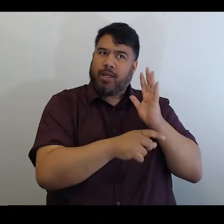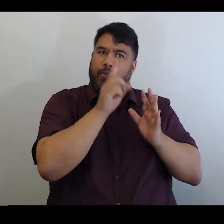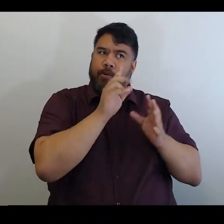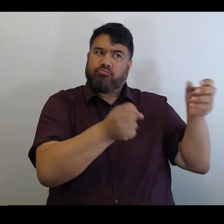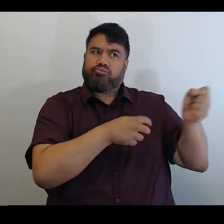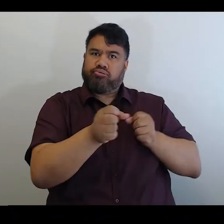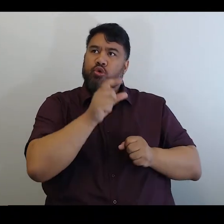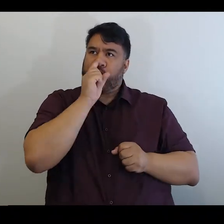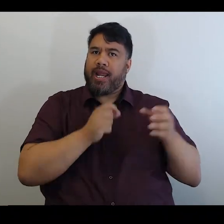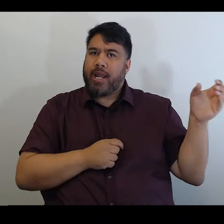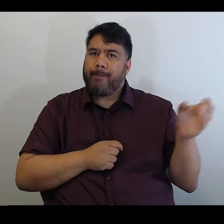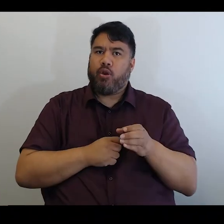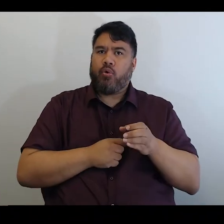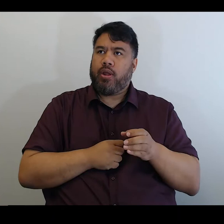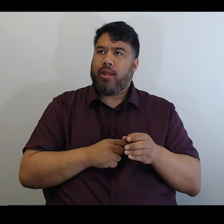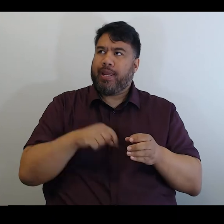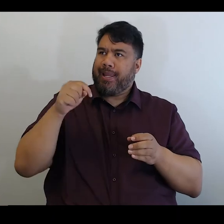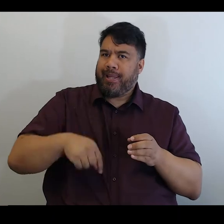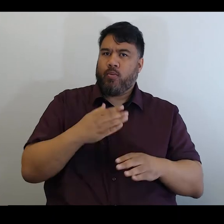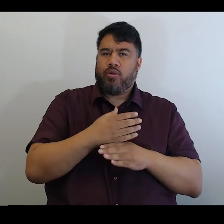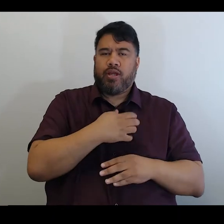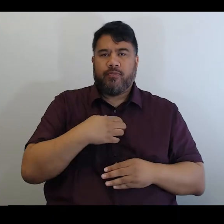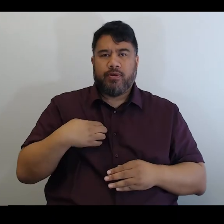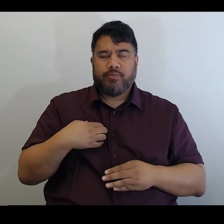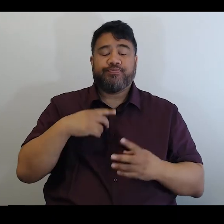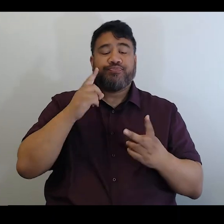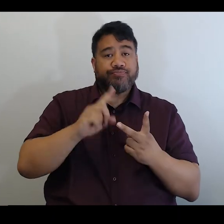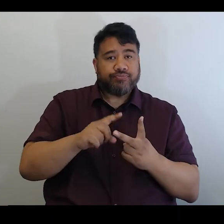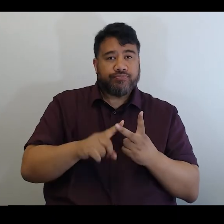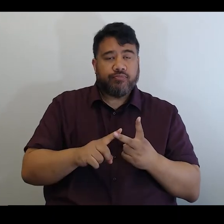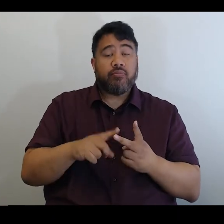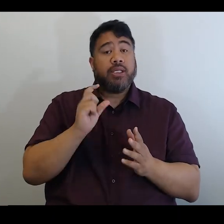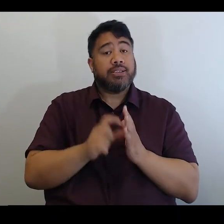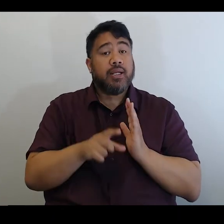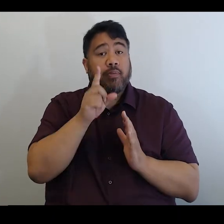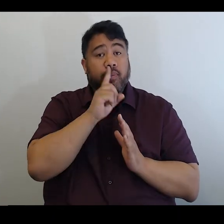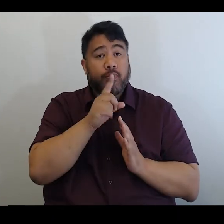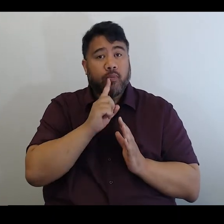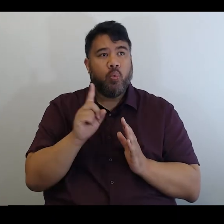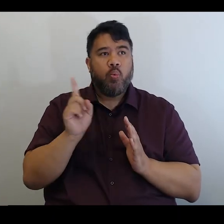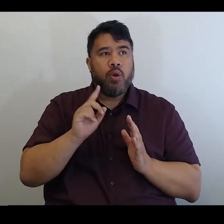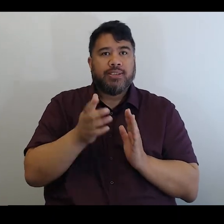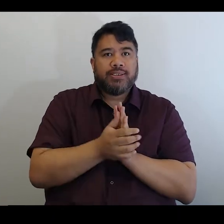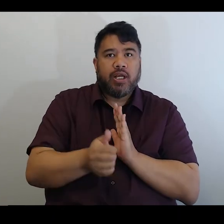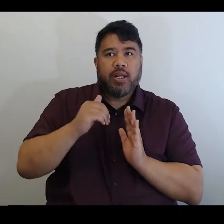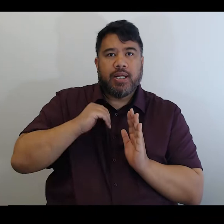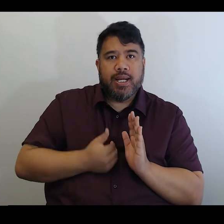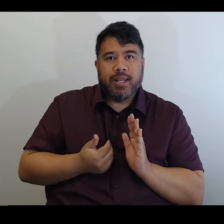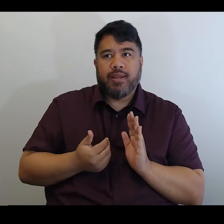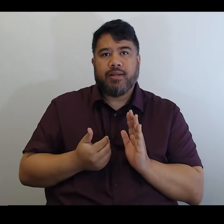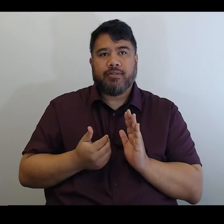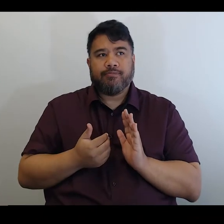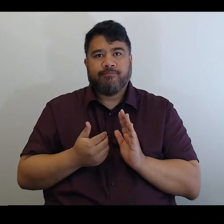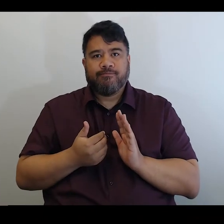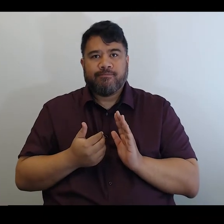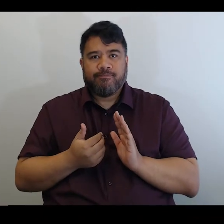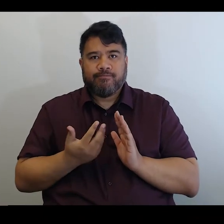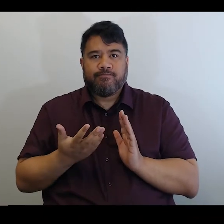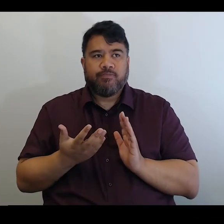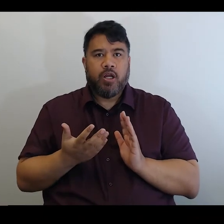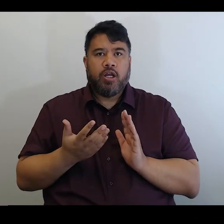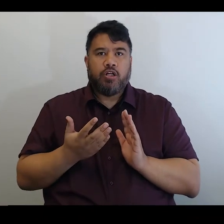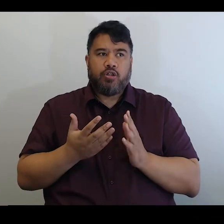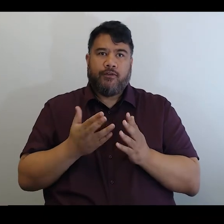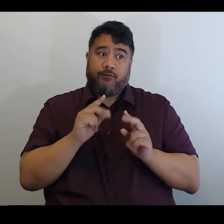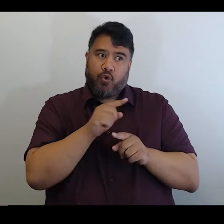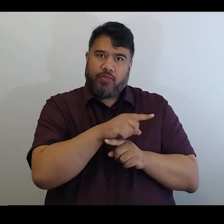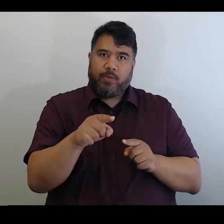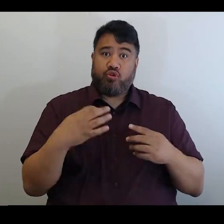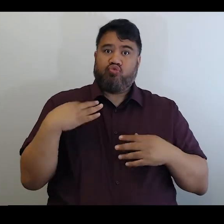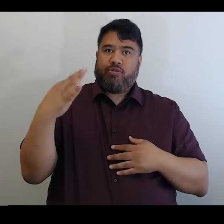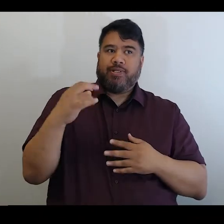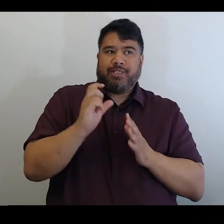We will grow our workforce of disabled people with the skills, encouraged to bring together the values of our community and the responsibilities of the government system.